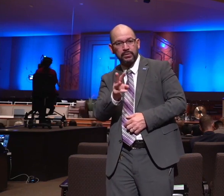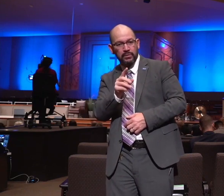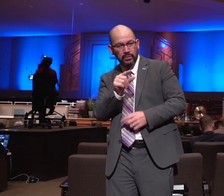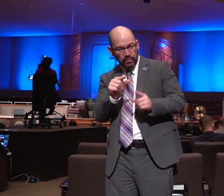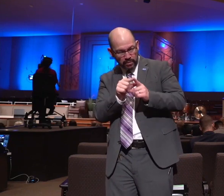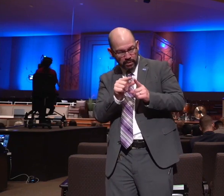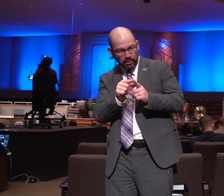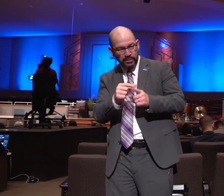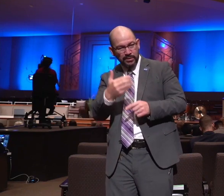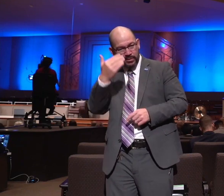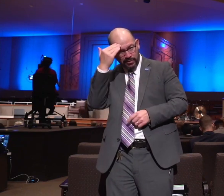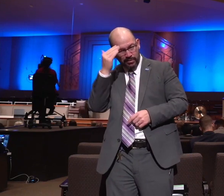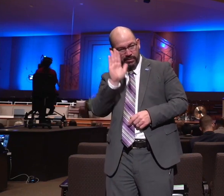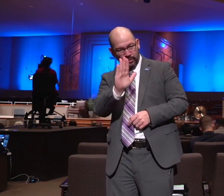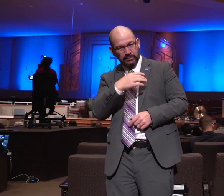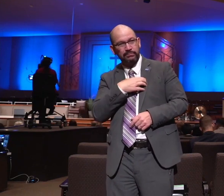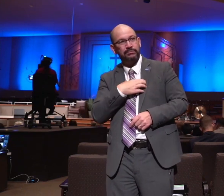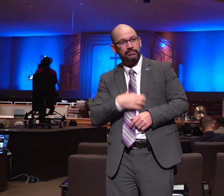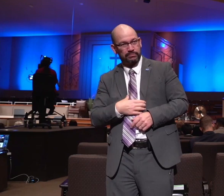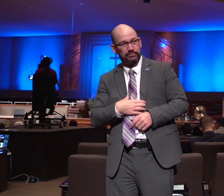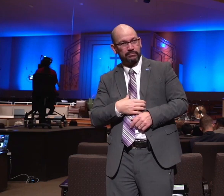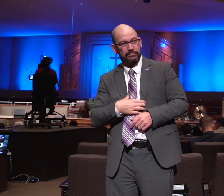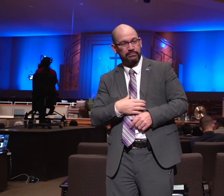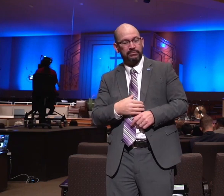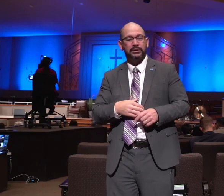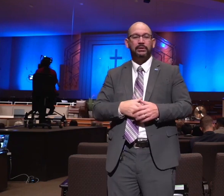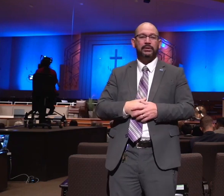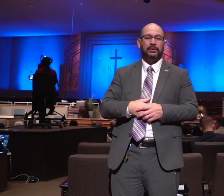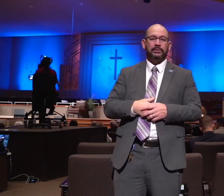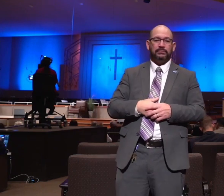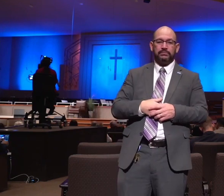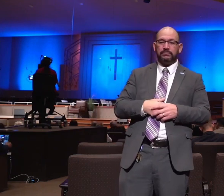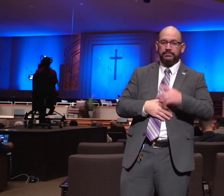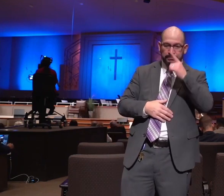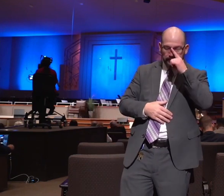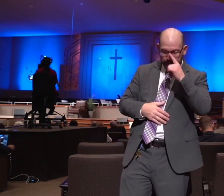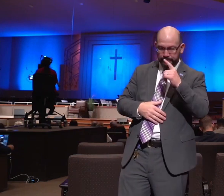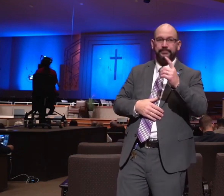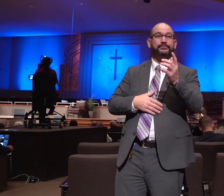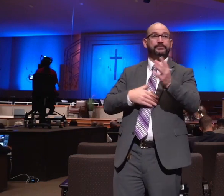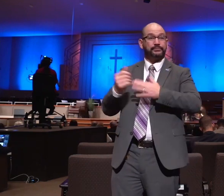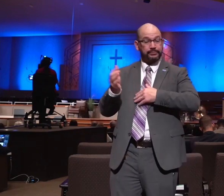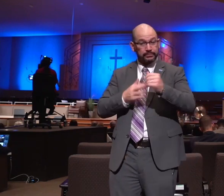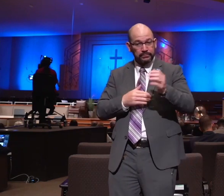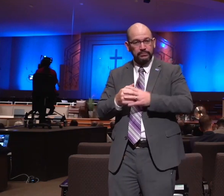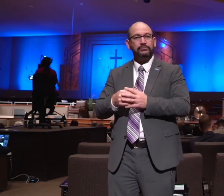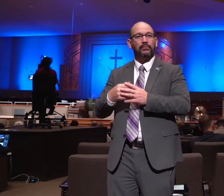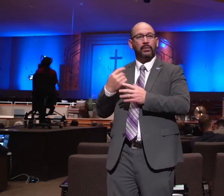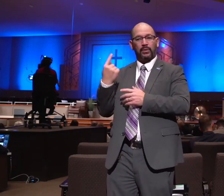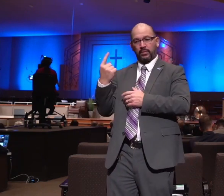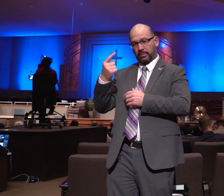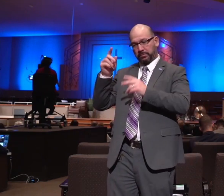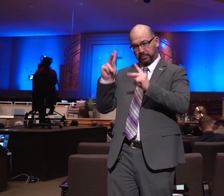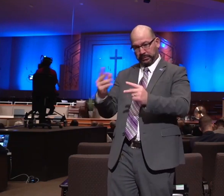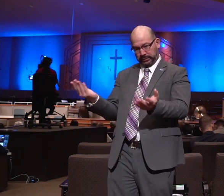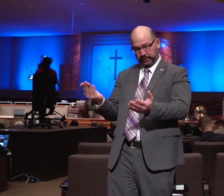this graduated from college here both met their husbands here I'm not so glad for that